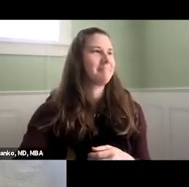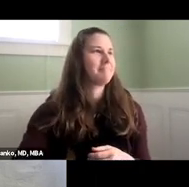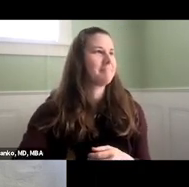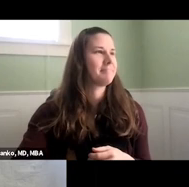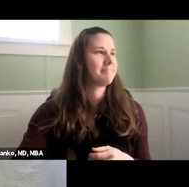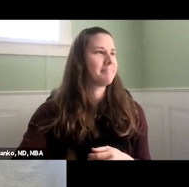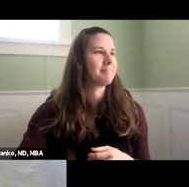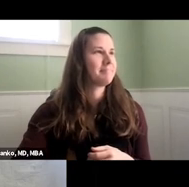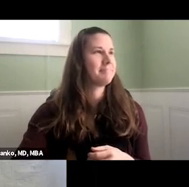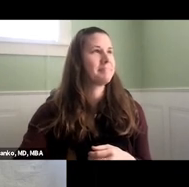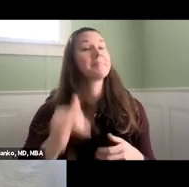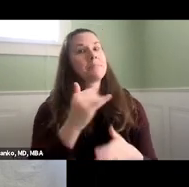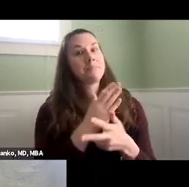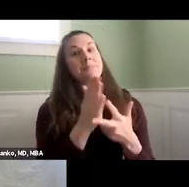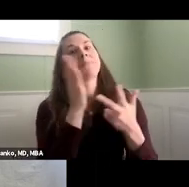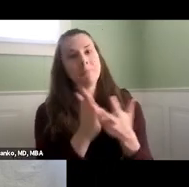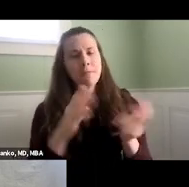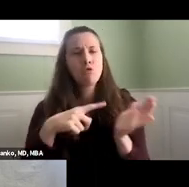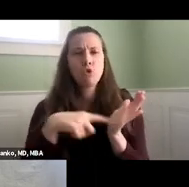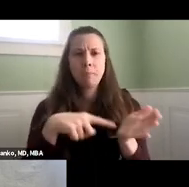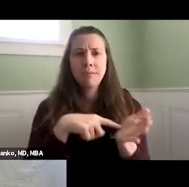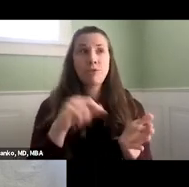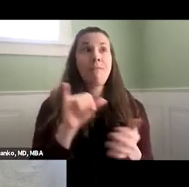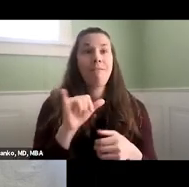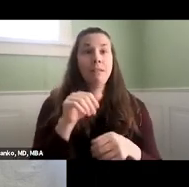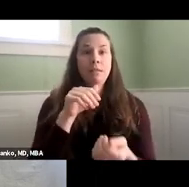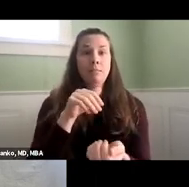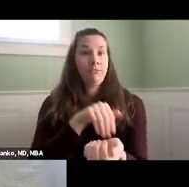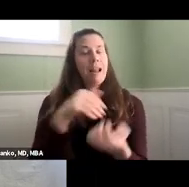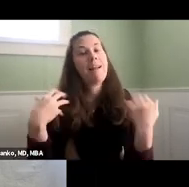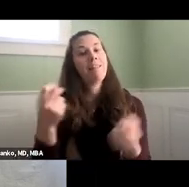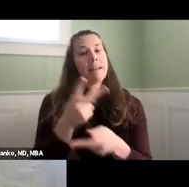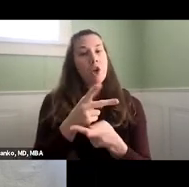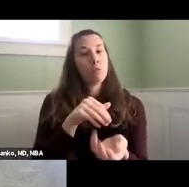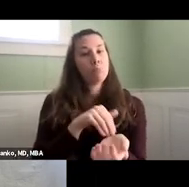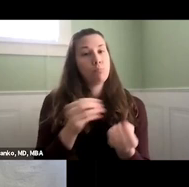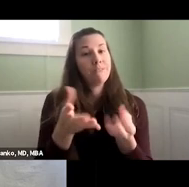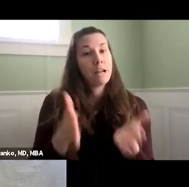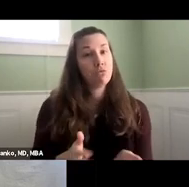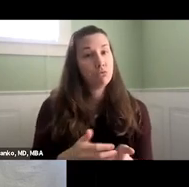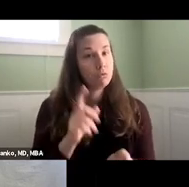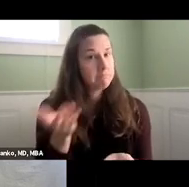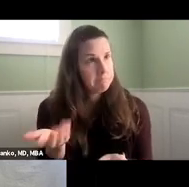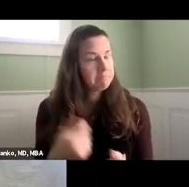not, they may be seeking an appointment for another reason. Another topic I want to mention